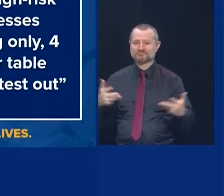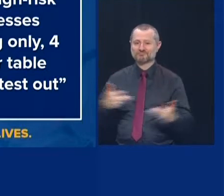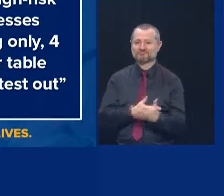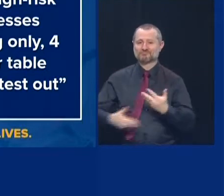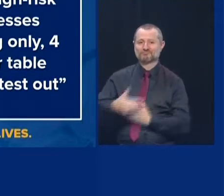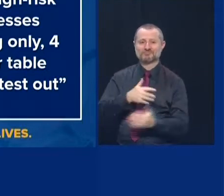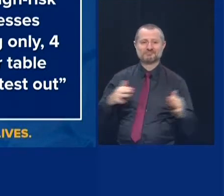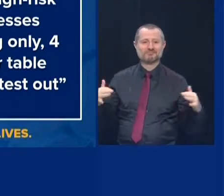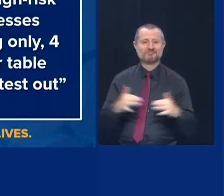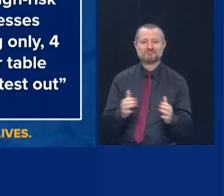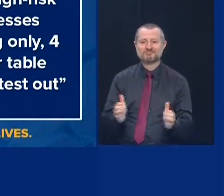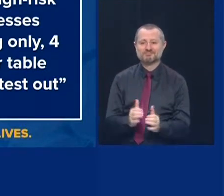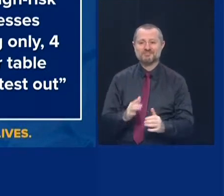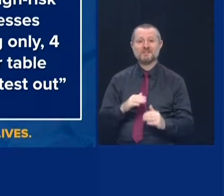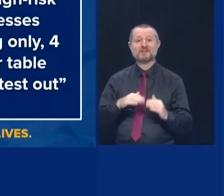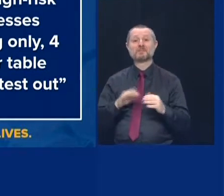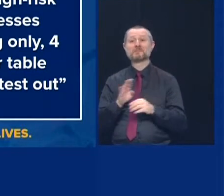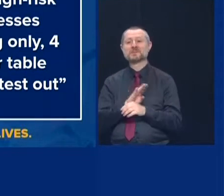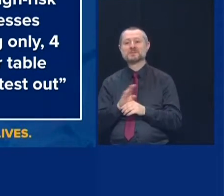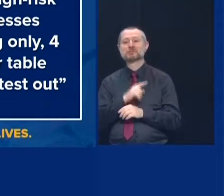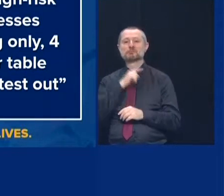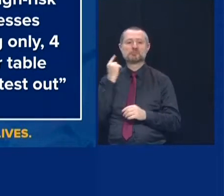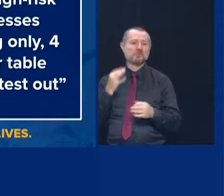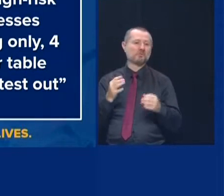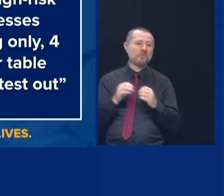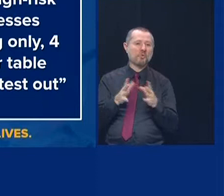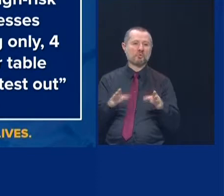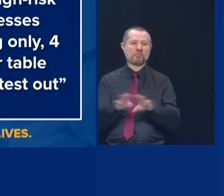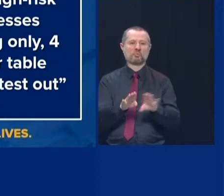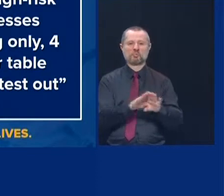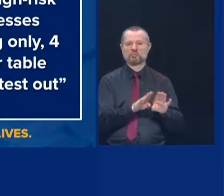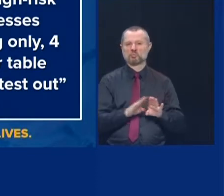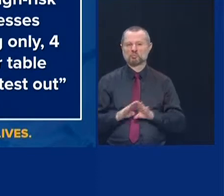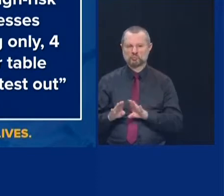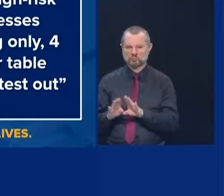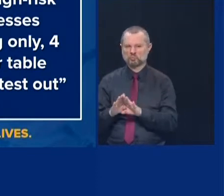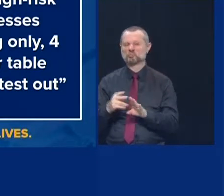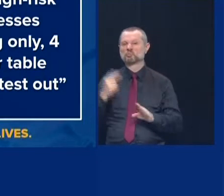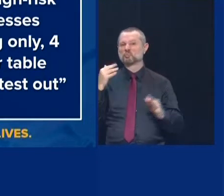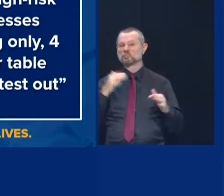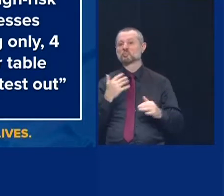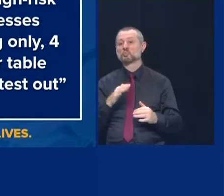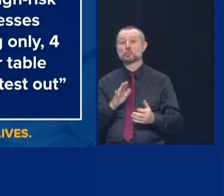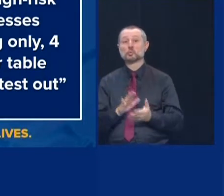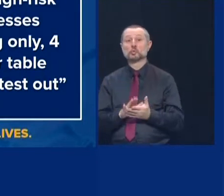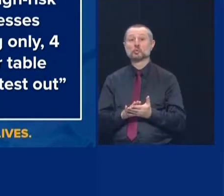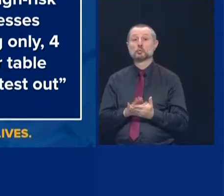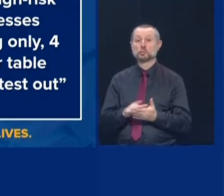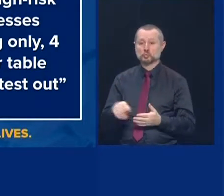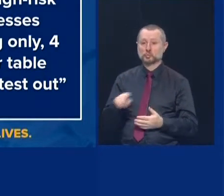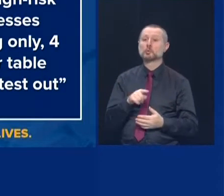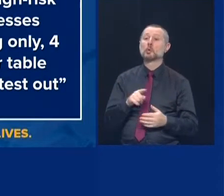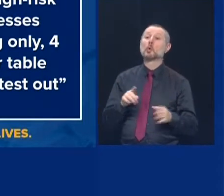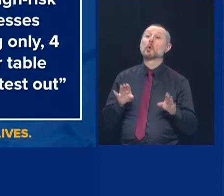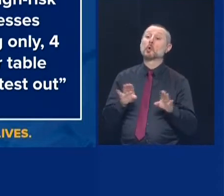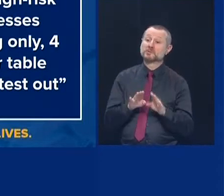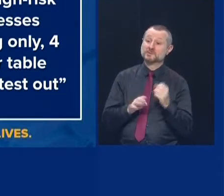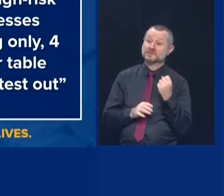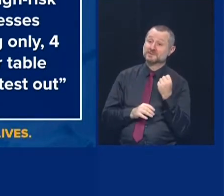2.5, REDUCES HOUSE OF WORSHIPS GATHERINGS. ORANGE ZONE REDUCES MASS GATHERINGS MORE.